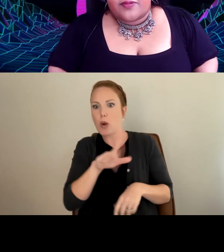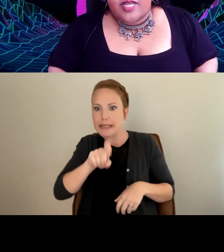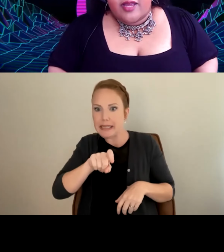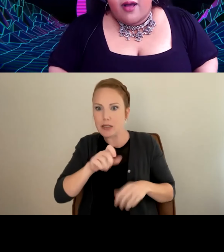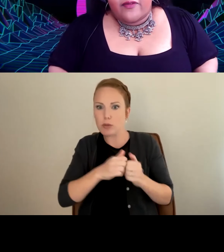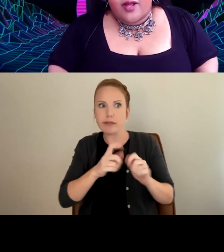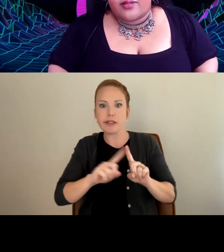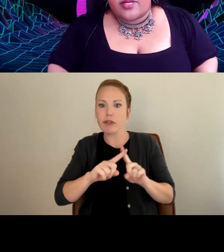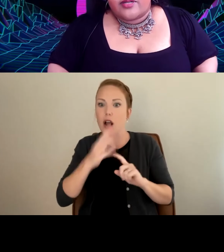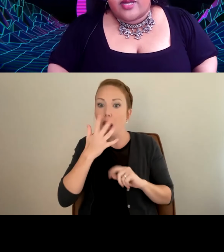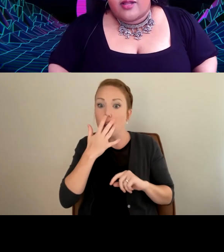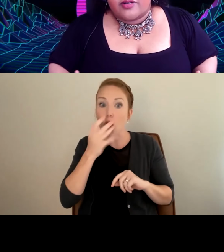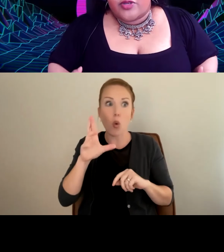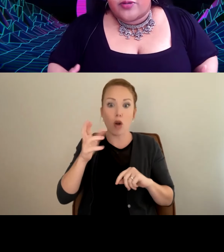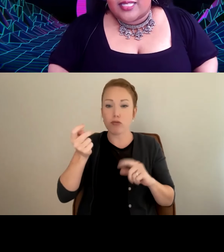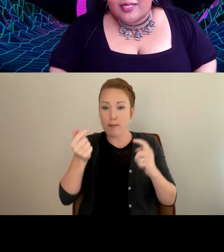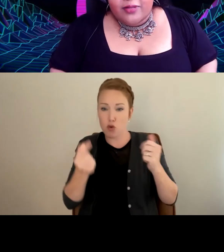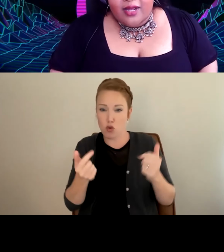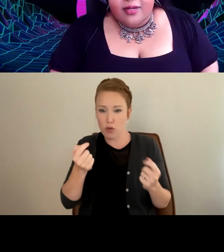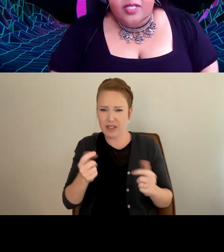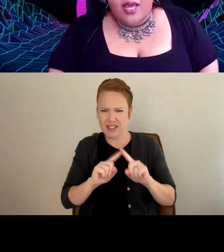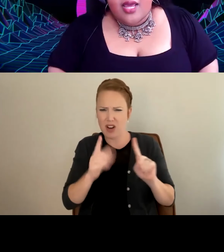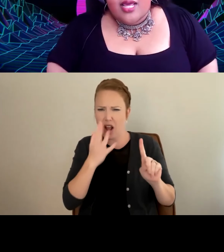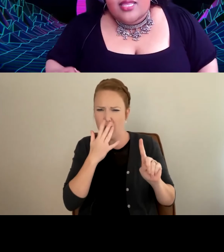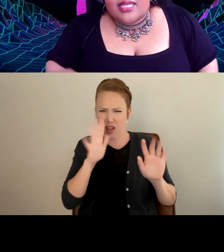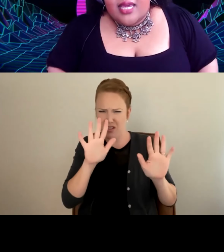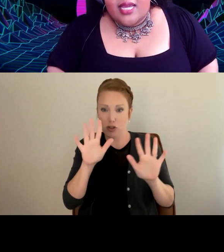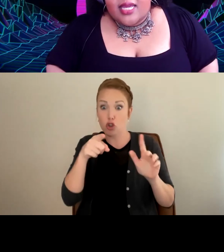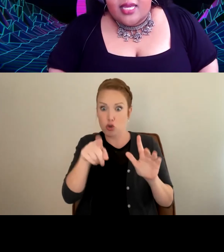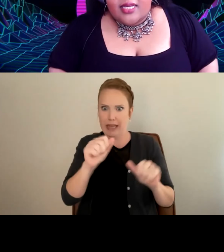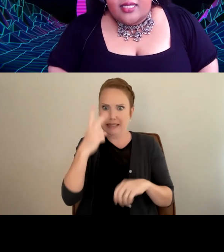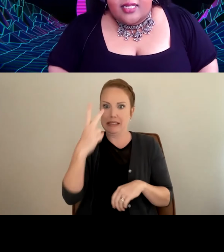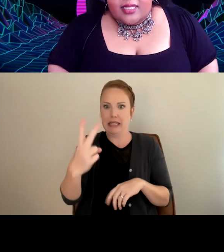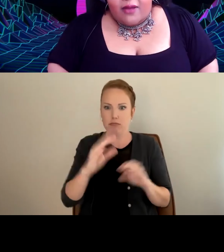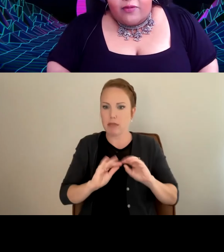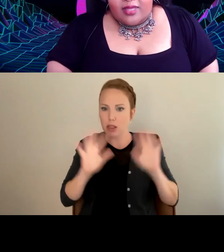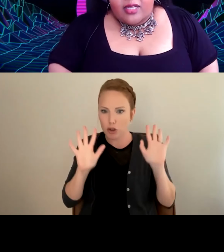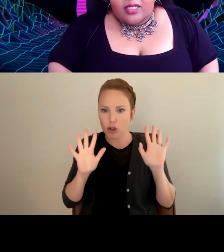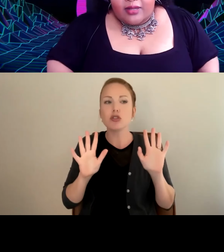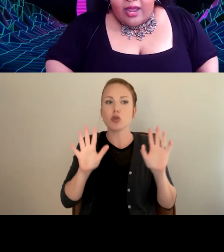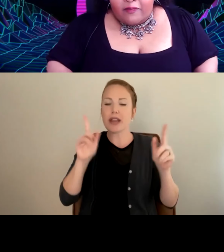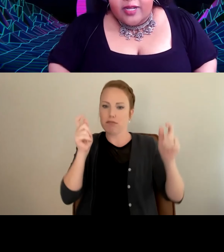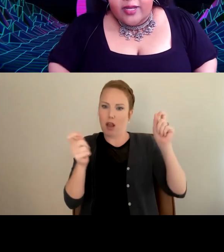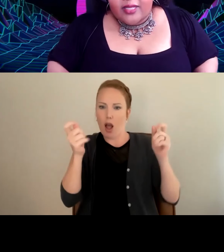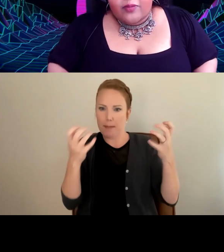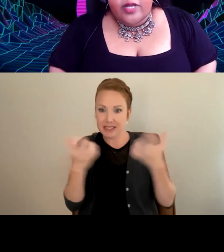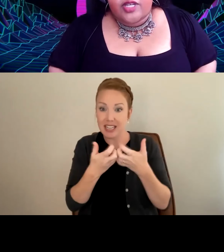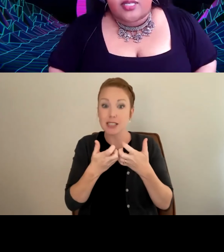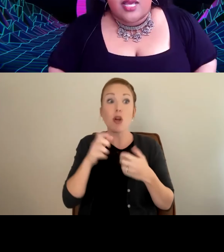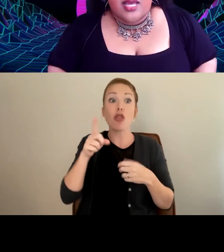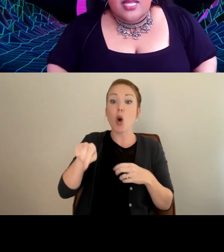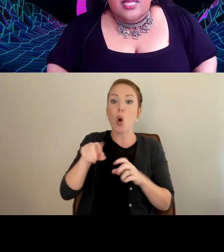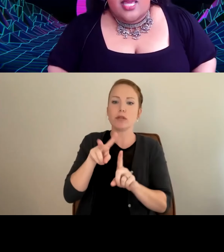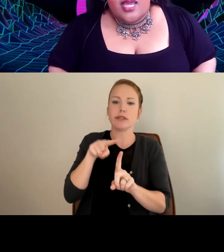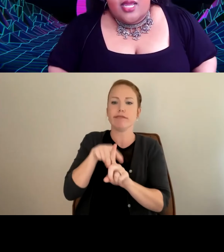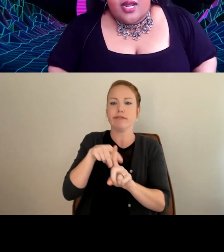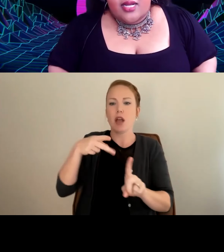take off the colors so you can see those colors. The thing is with these plug-ins and widgets, a